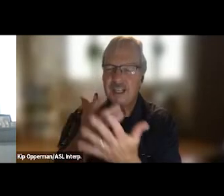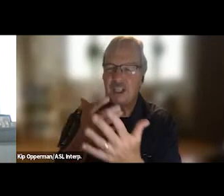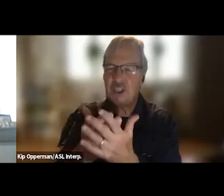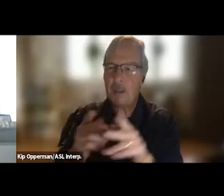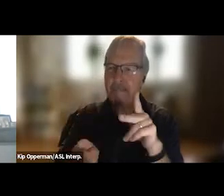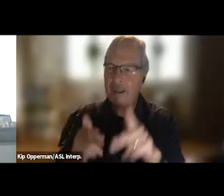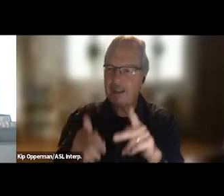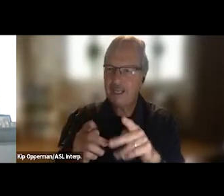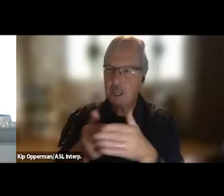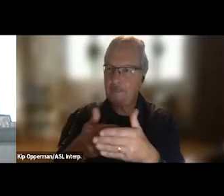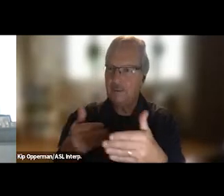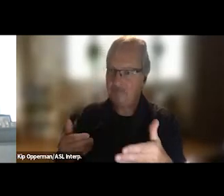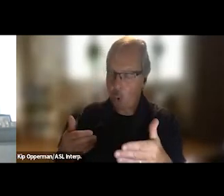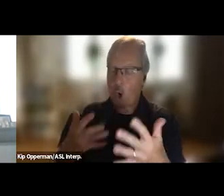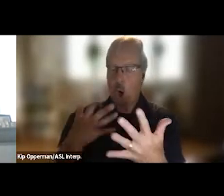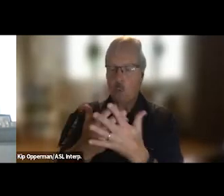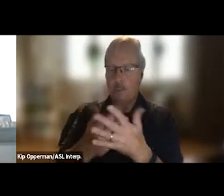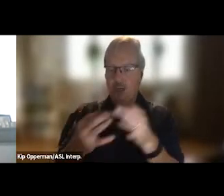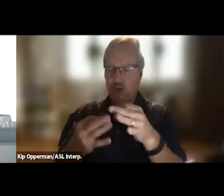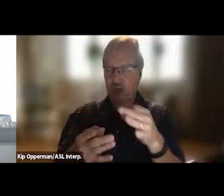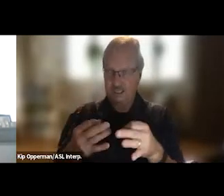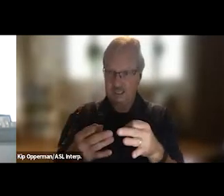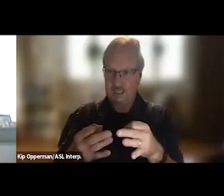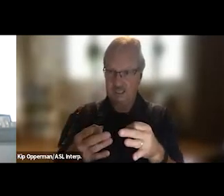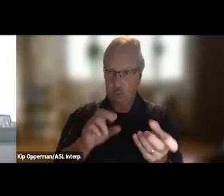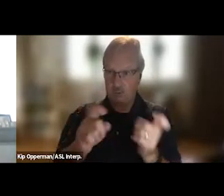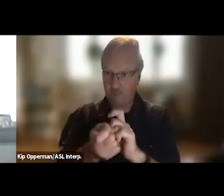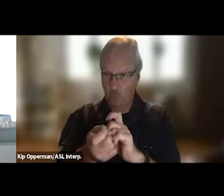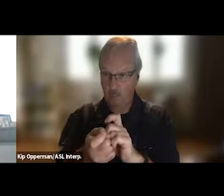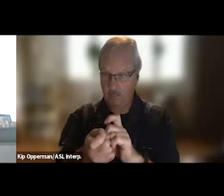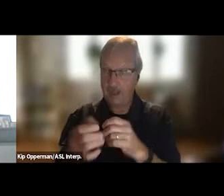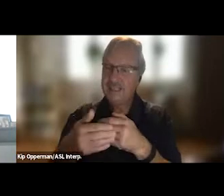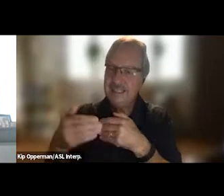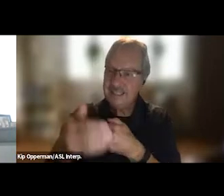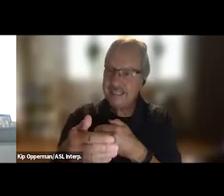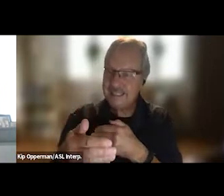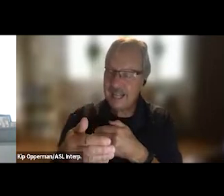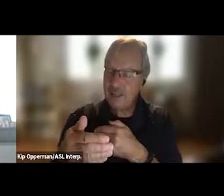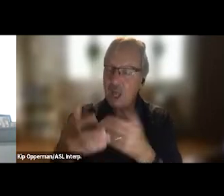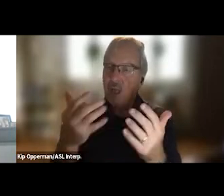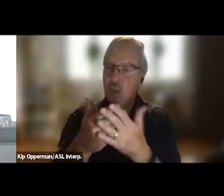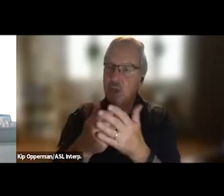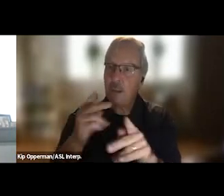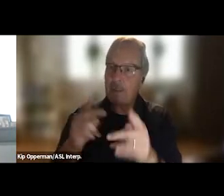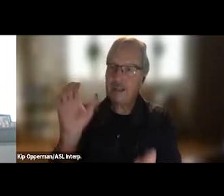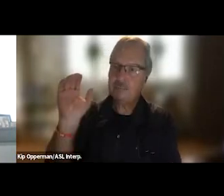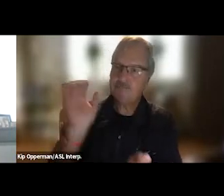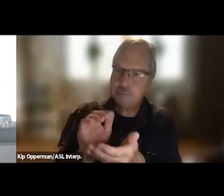prior to criminal justice reform but then also since criminal justice reform that our jail pop continued to go down, which freed up officers